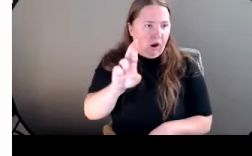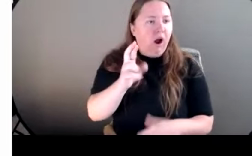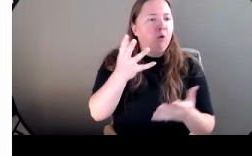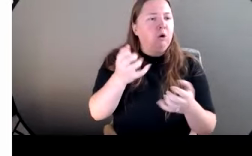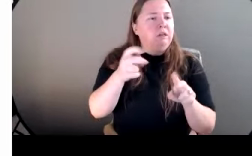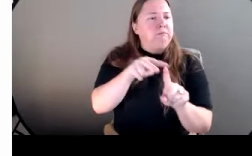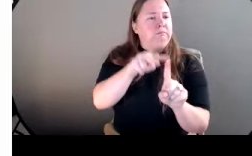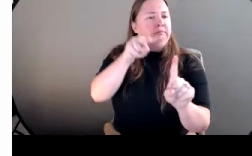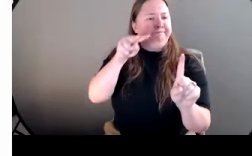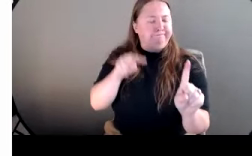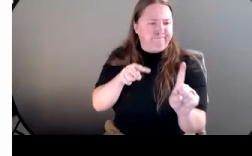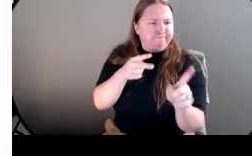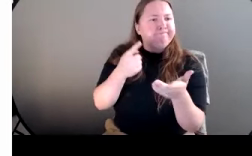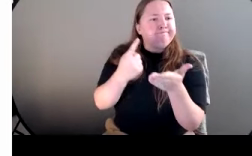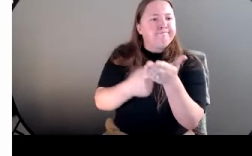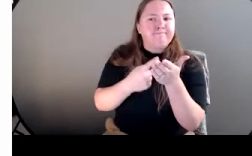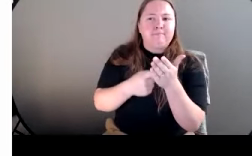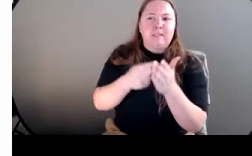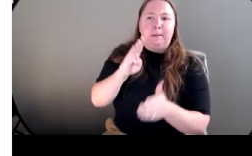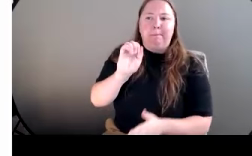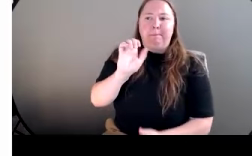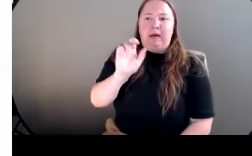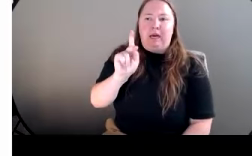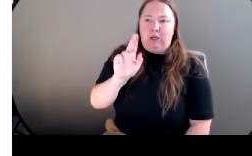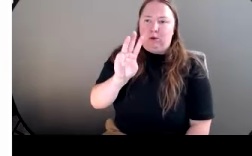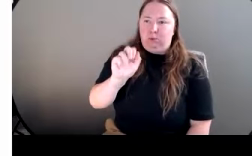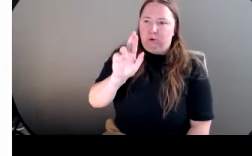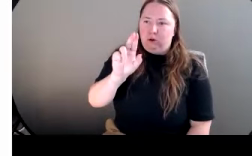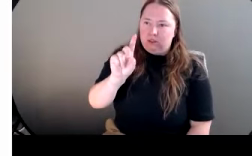and talk about, backwards mapping of SLOs and objectives.